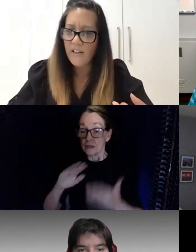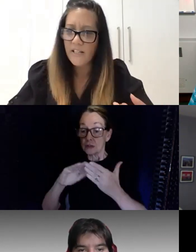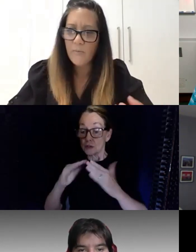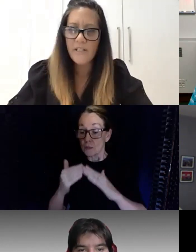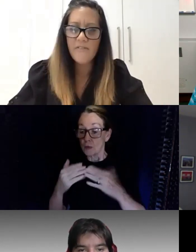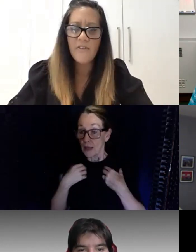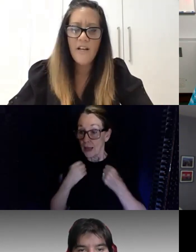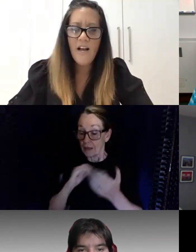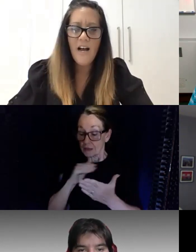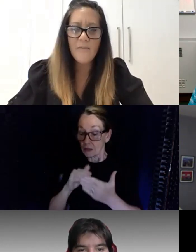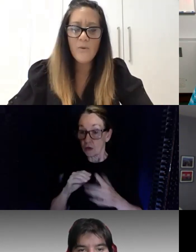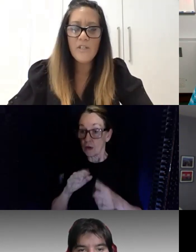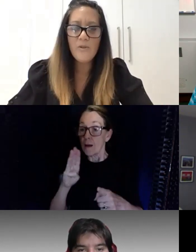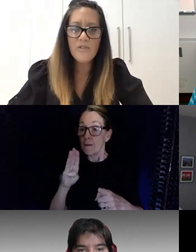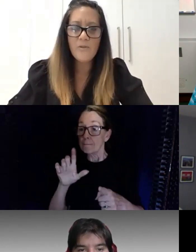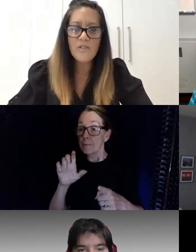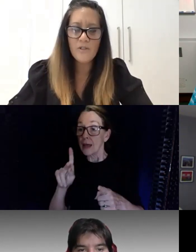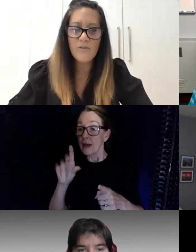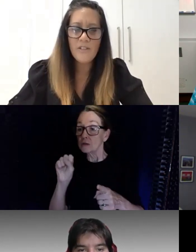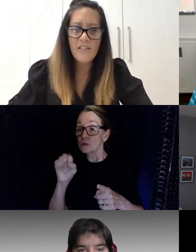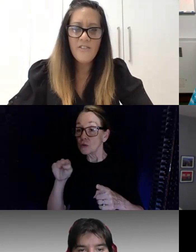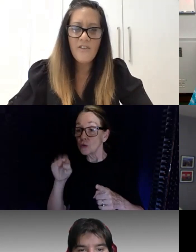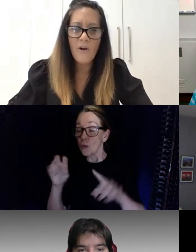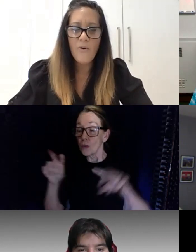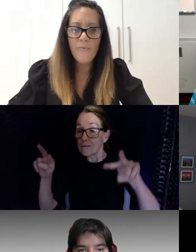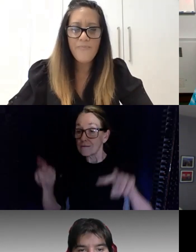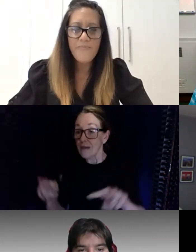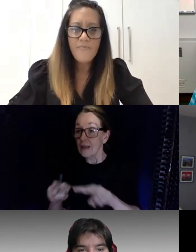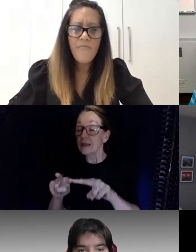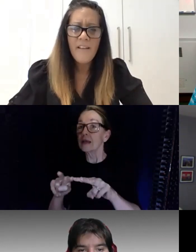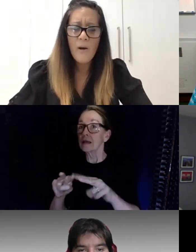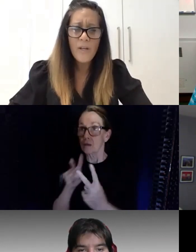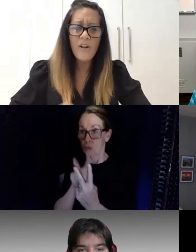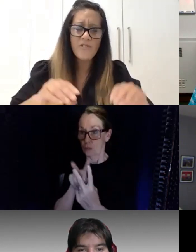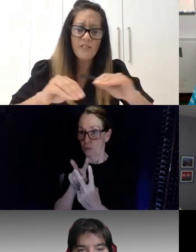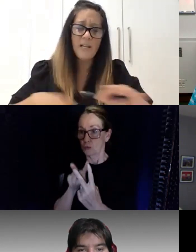AS WELL AS THE STAND ALONE FEDERALLY QUALIFIED HEALTH CENTERS. PROVIDENCE COMMUNITY HEALTH CENTERS AND BLACKSTONE VALLEY I BELIEVE.